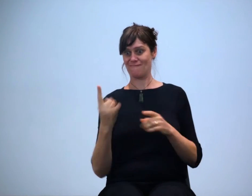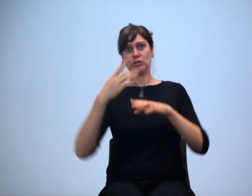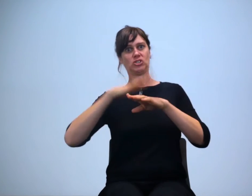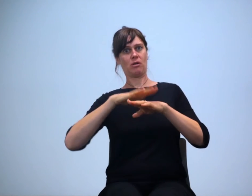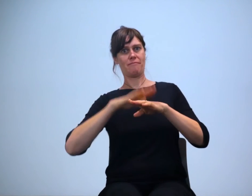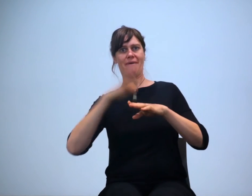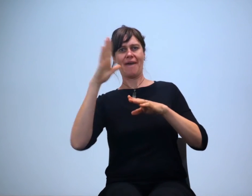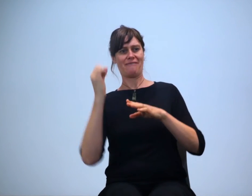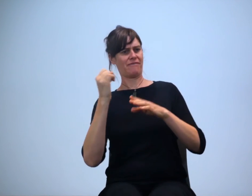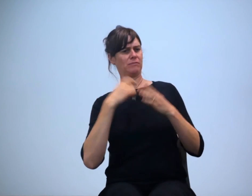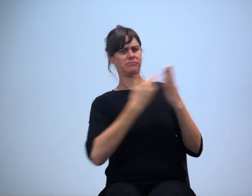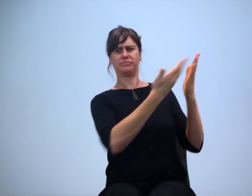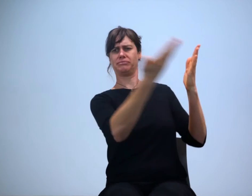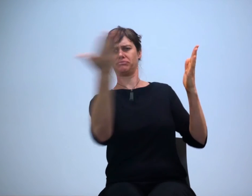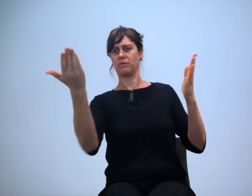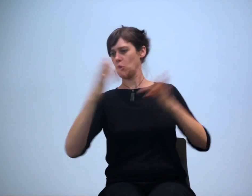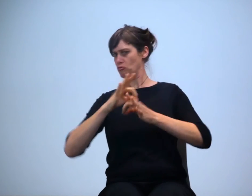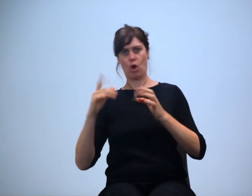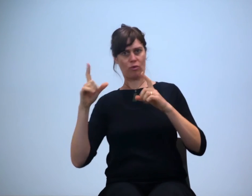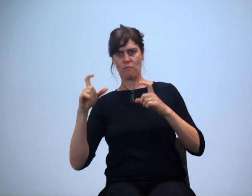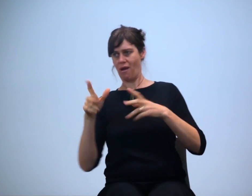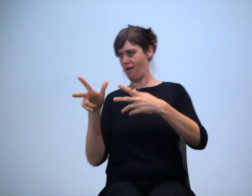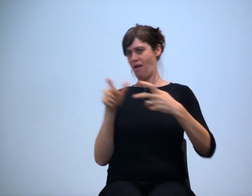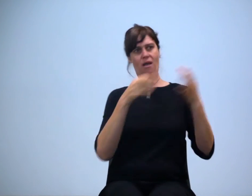it is the first historical survey of cameraless photography